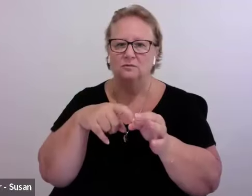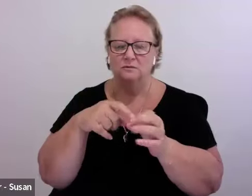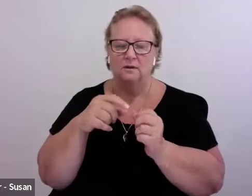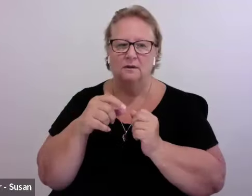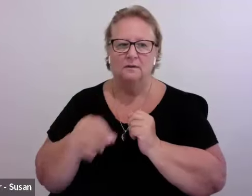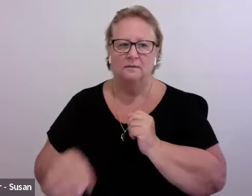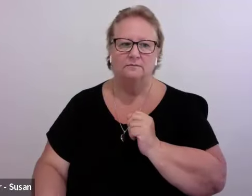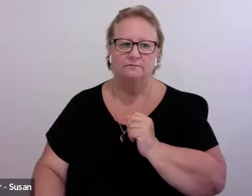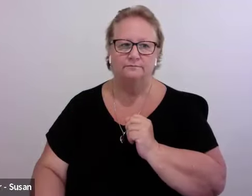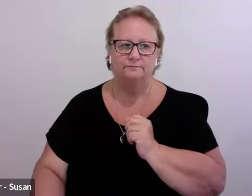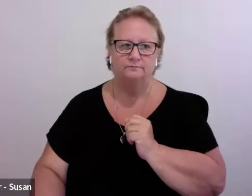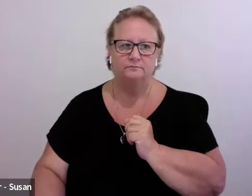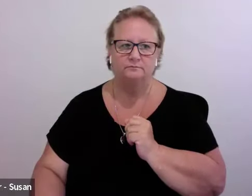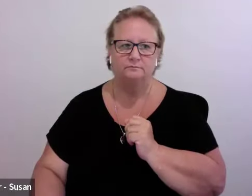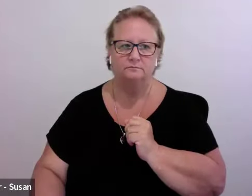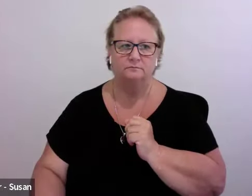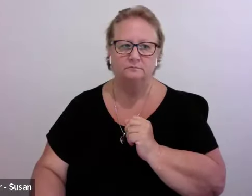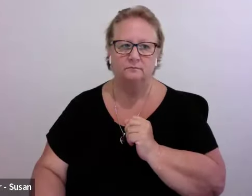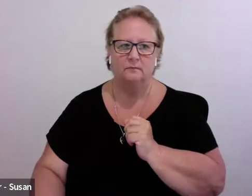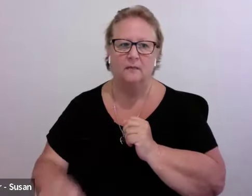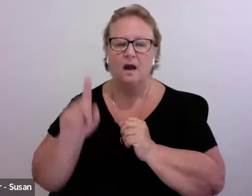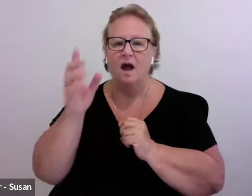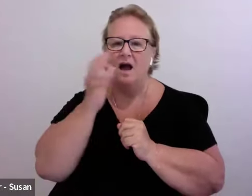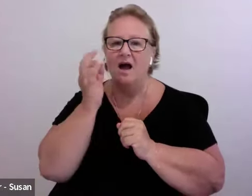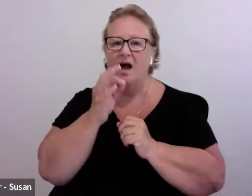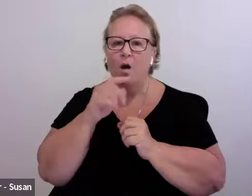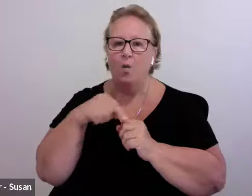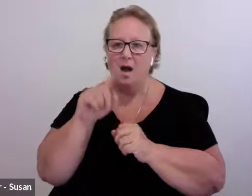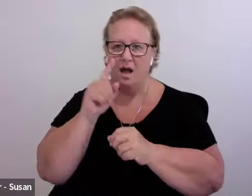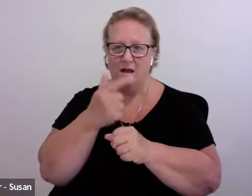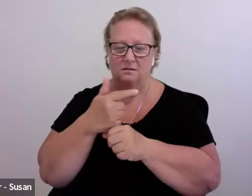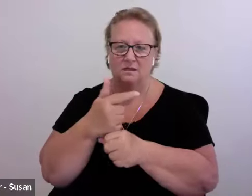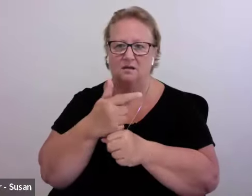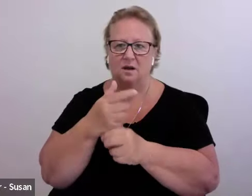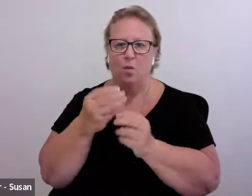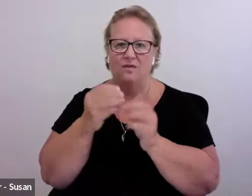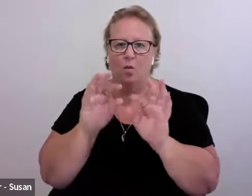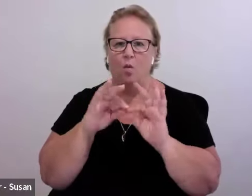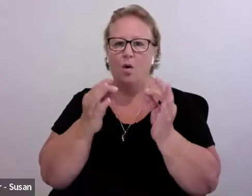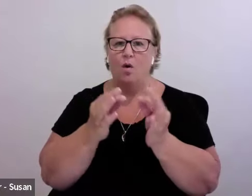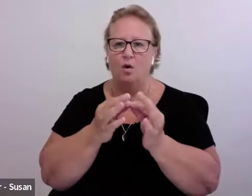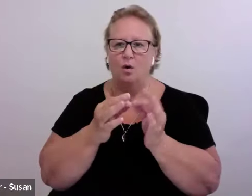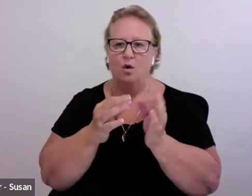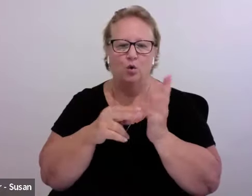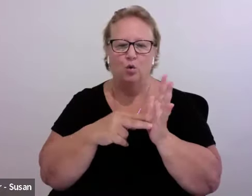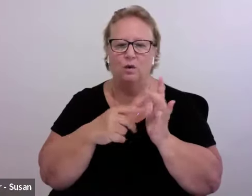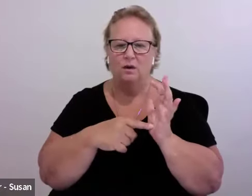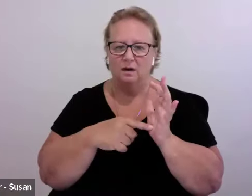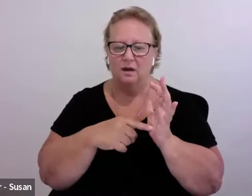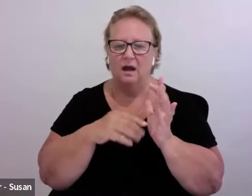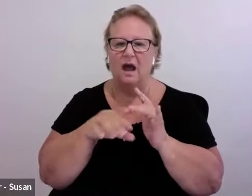in any capacity. SUE: Mary, can I throw a question in here that's been pre- submitted, if that's okay?